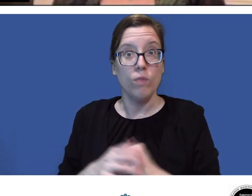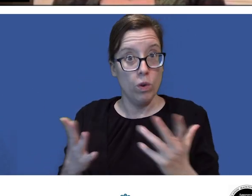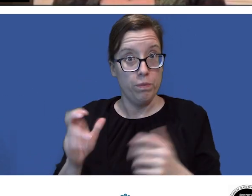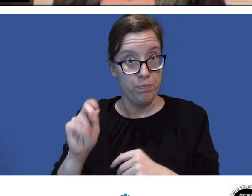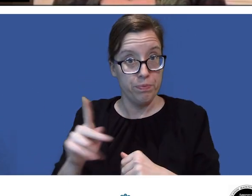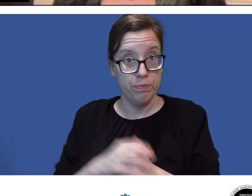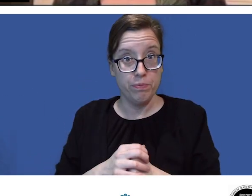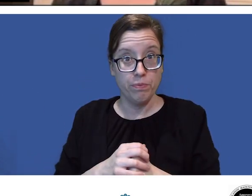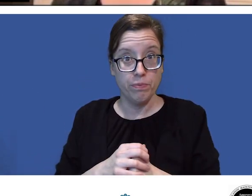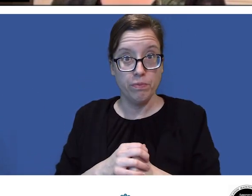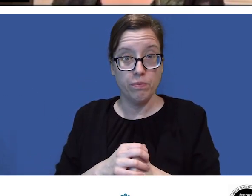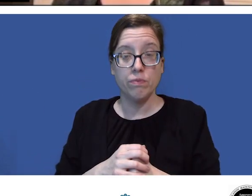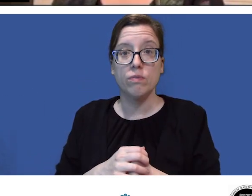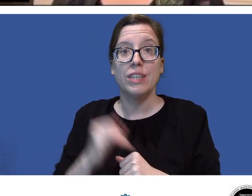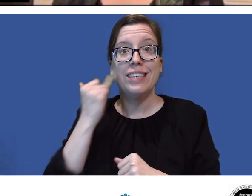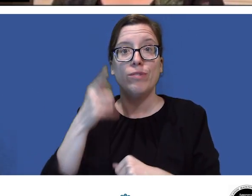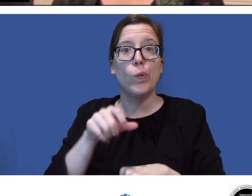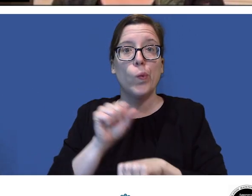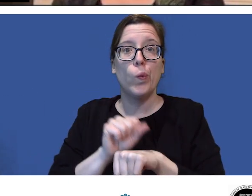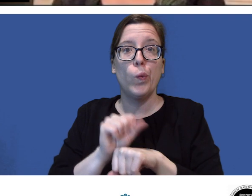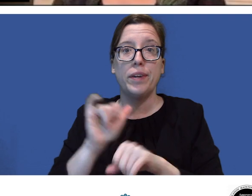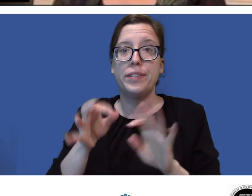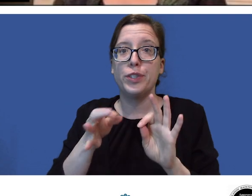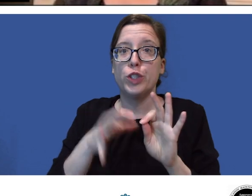Okay? Some of you,